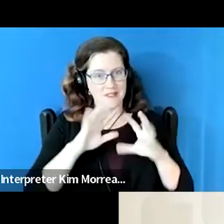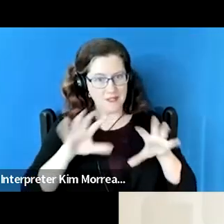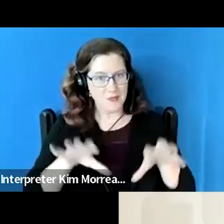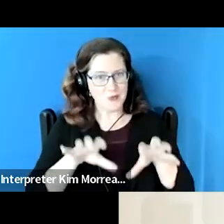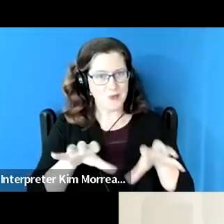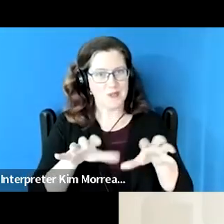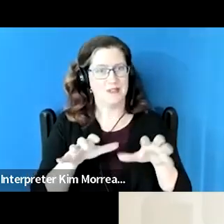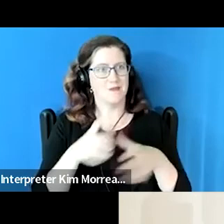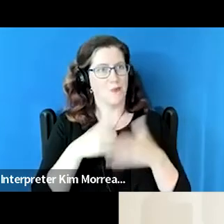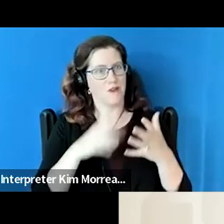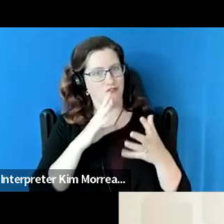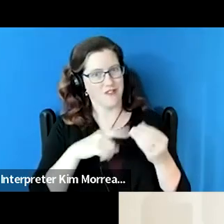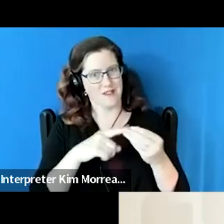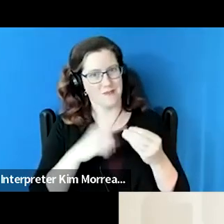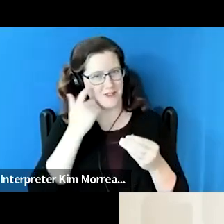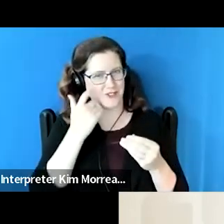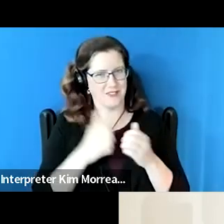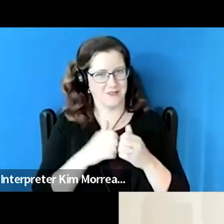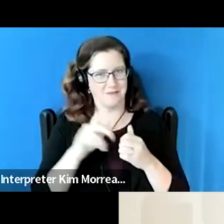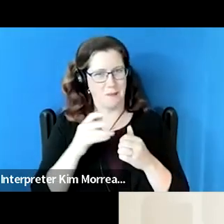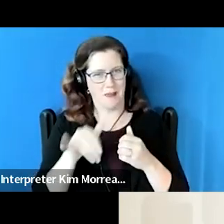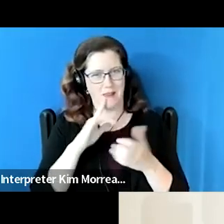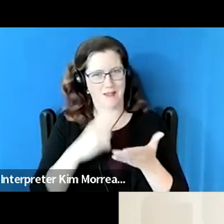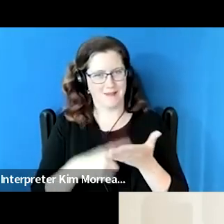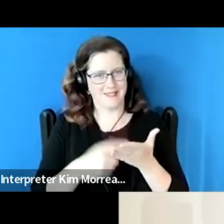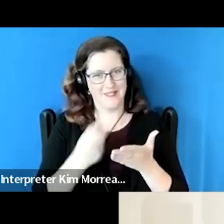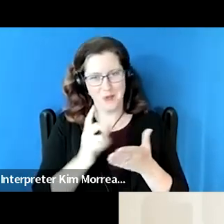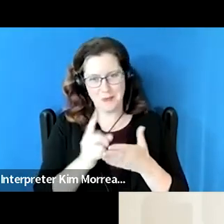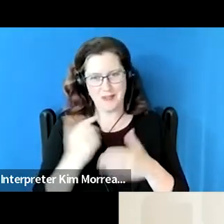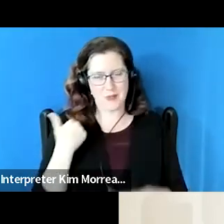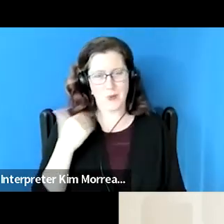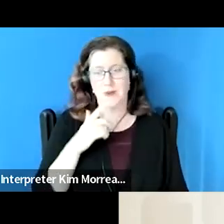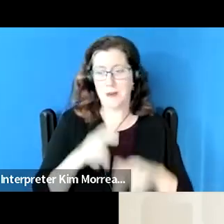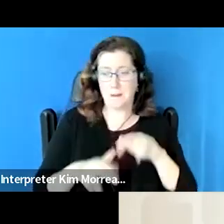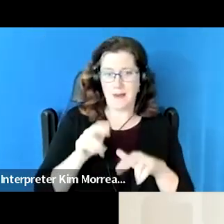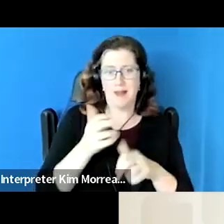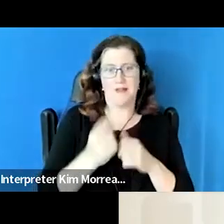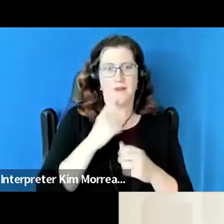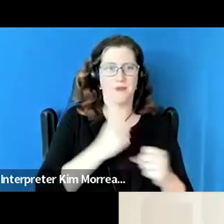that you talked about a few minutes ago that building everyone's strengths and resiliencies together